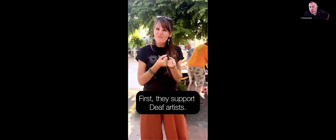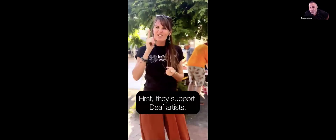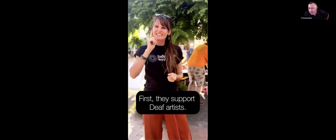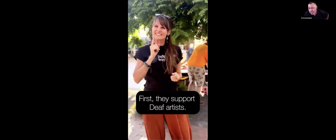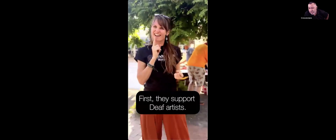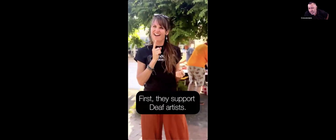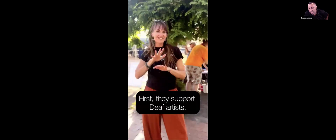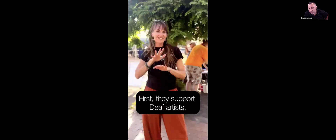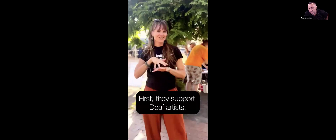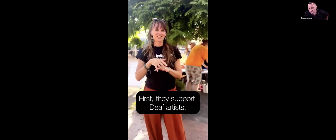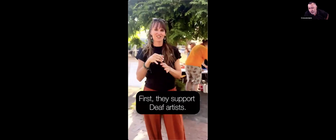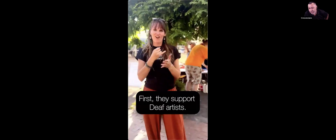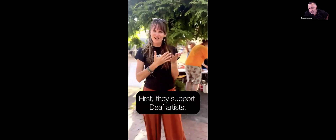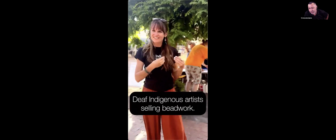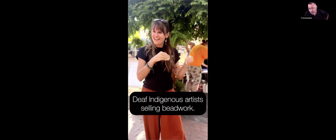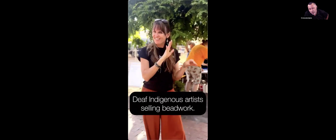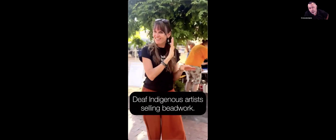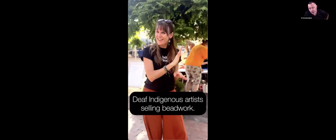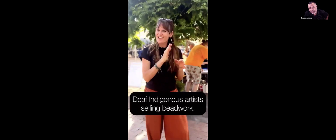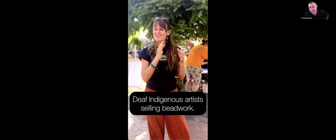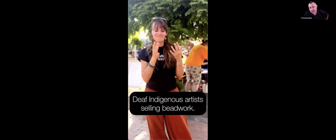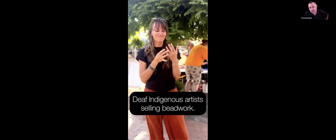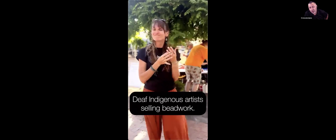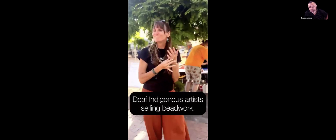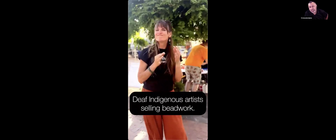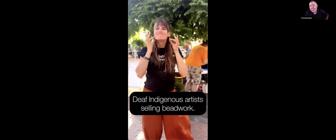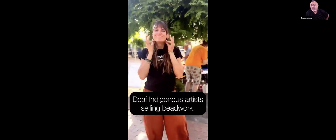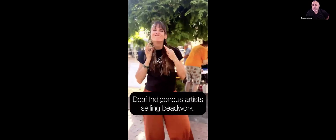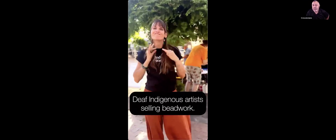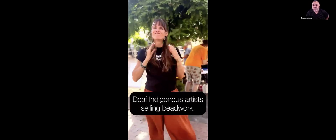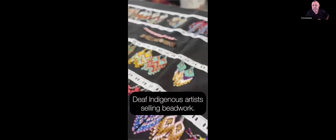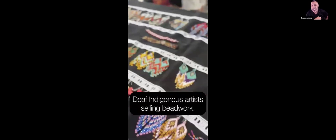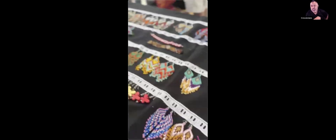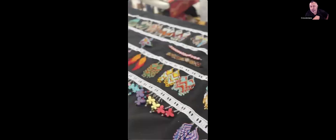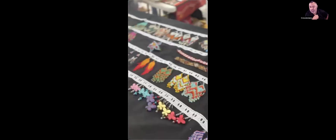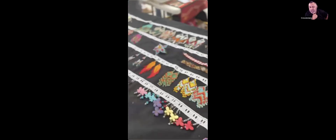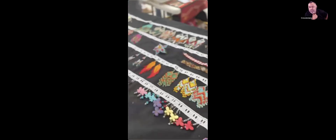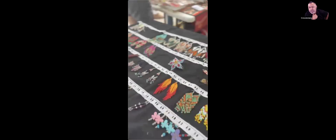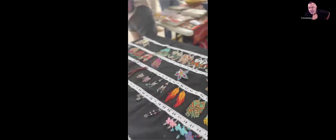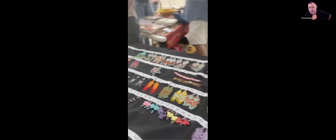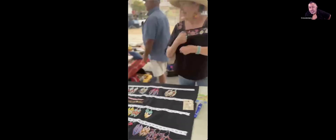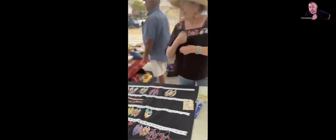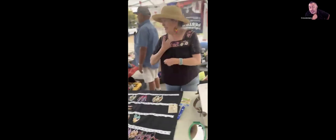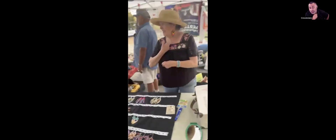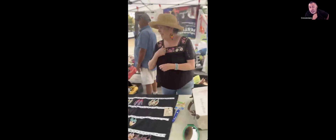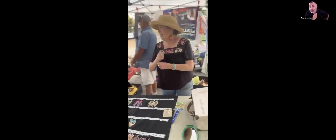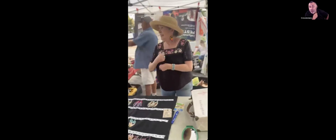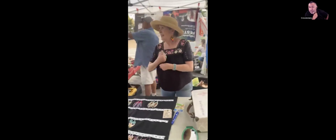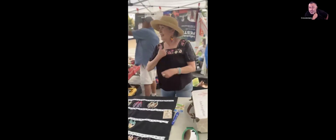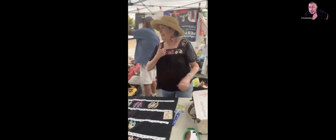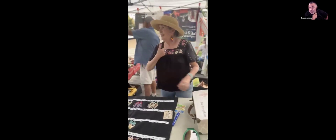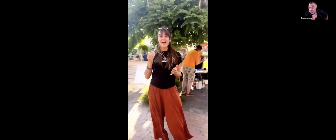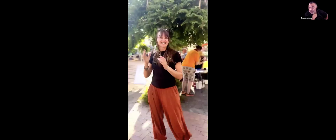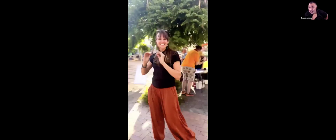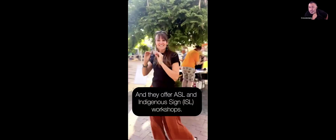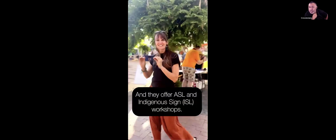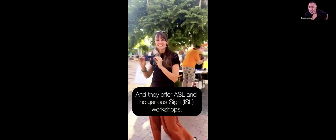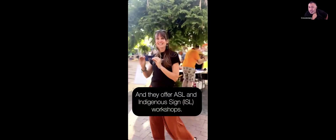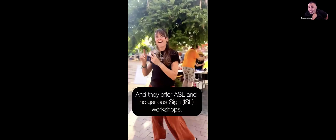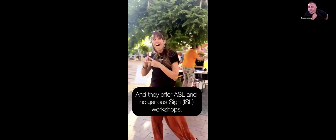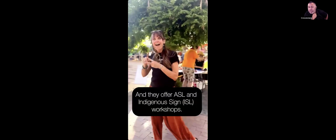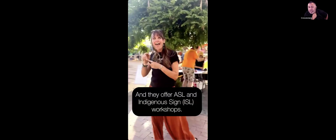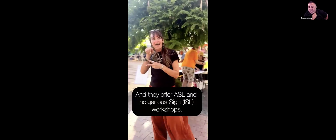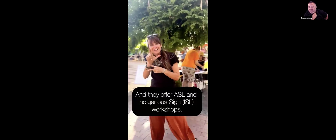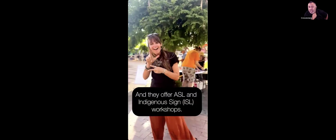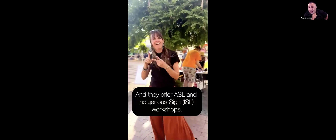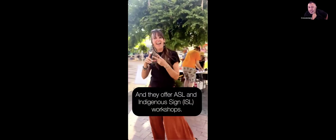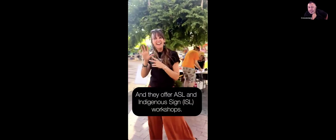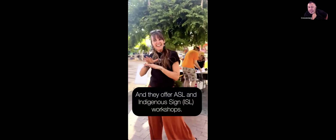What about this festival is deaf friendly? Well for one they support Yeah, indigenous artist. Selling their crafts and beat work.